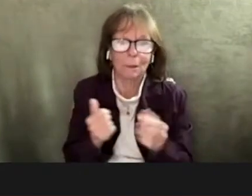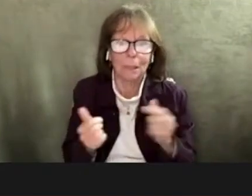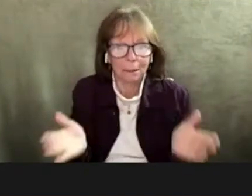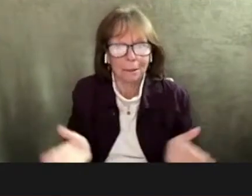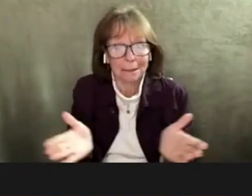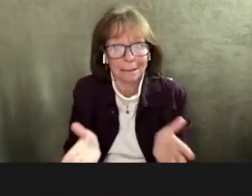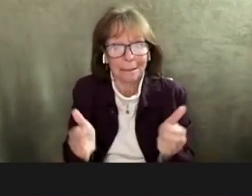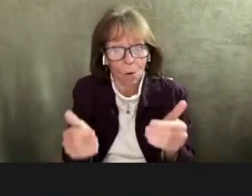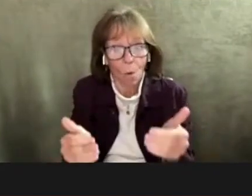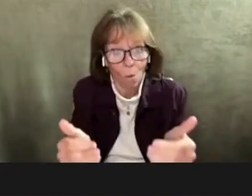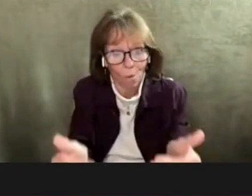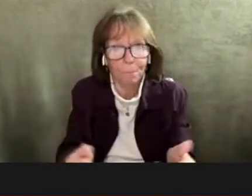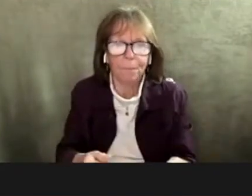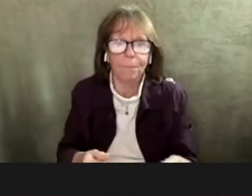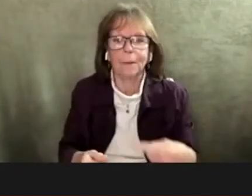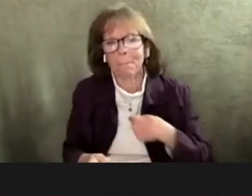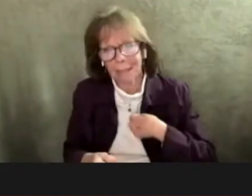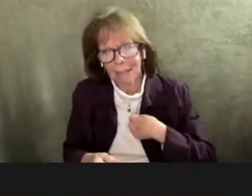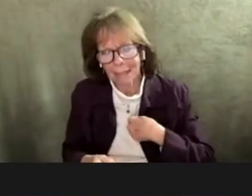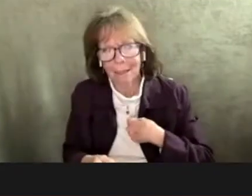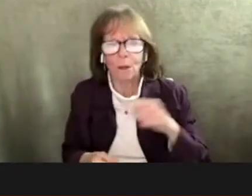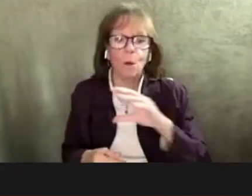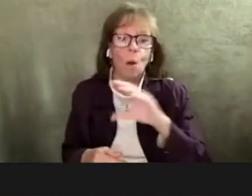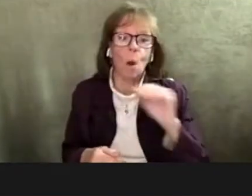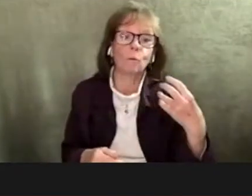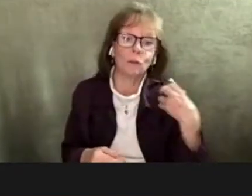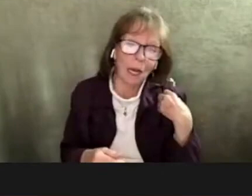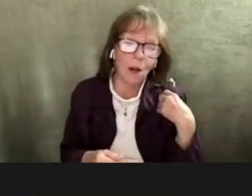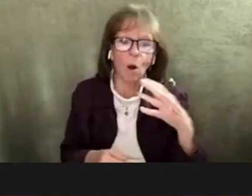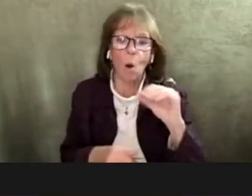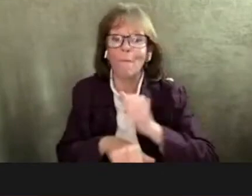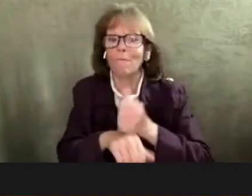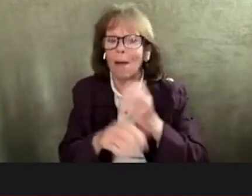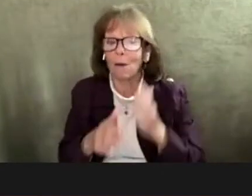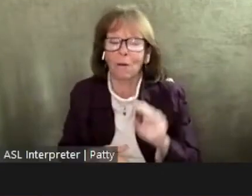Then there's me, co-chair and co-founder of the mentorship program.